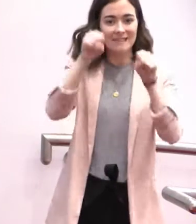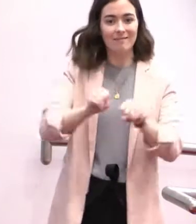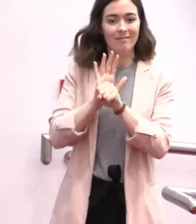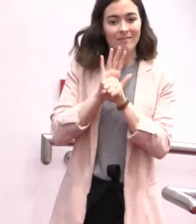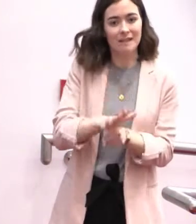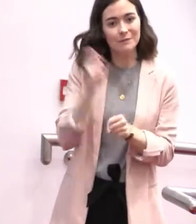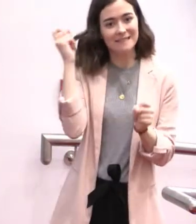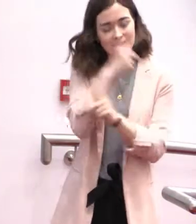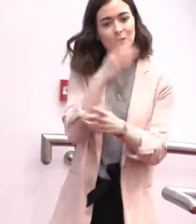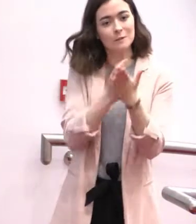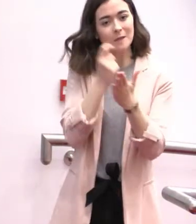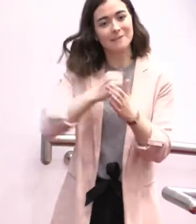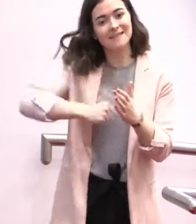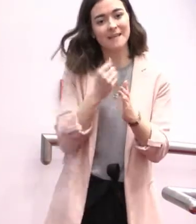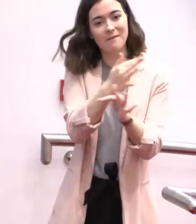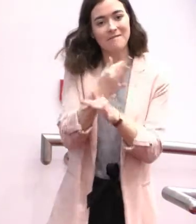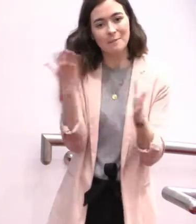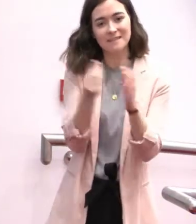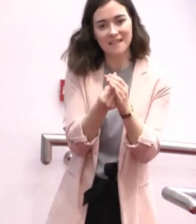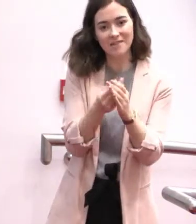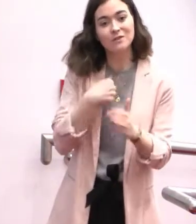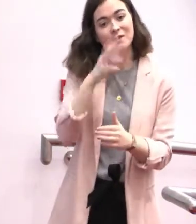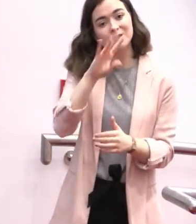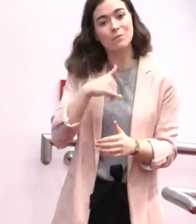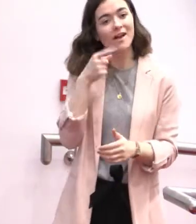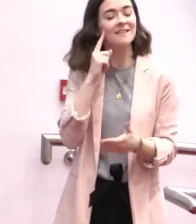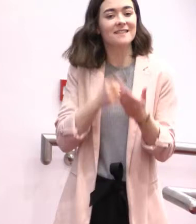That's one of the reasons I chose foster care.